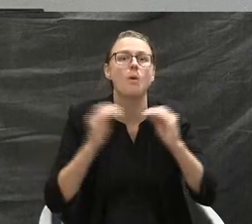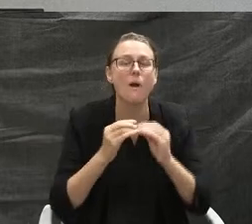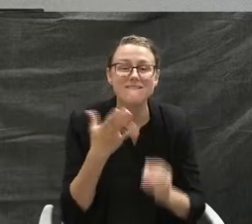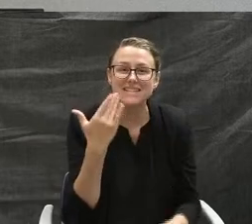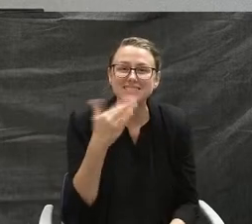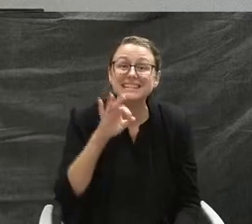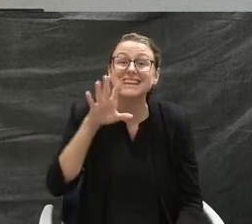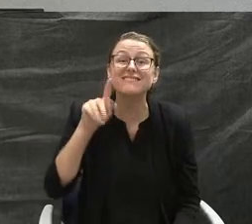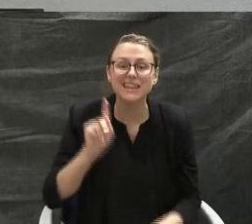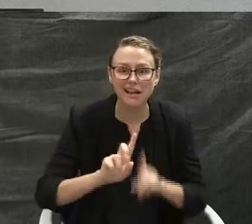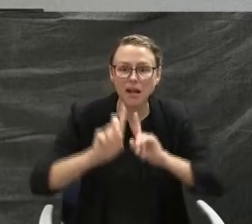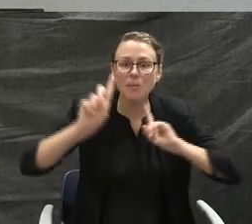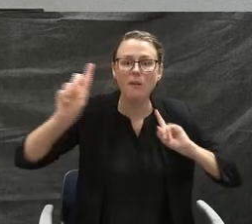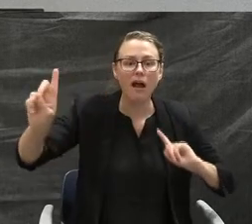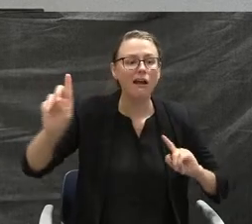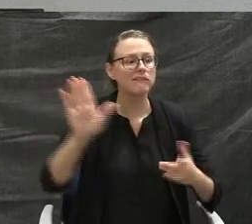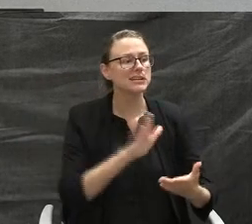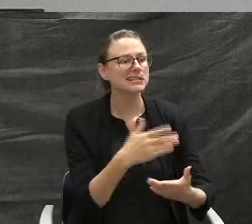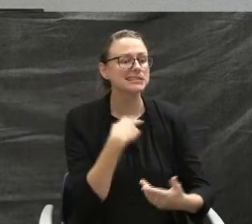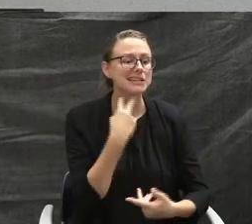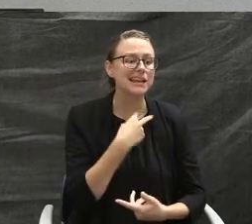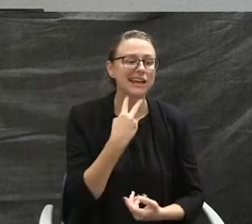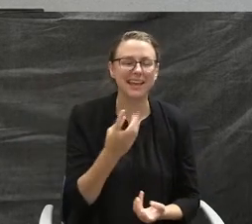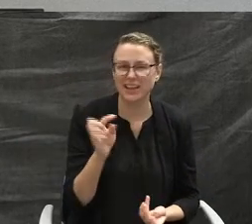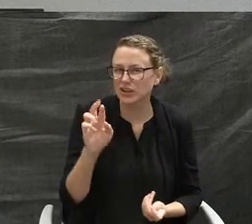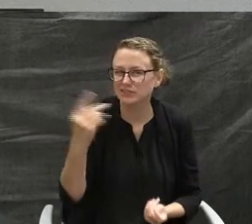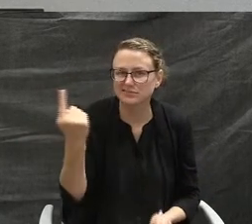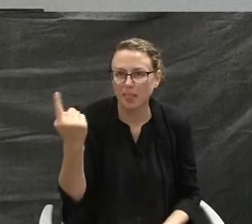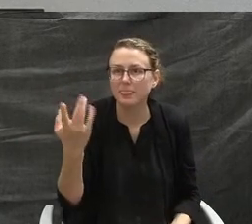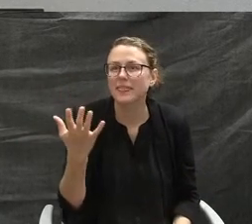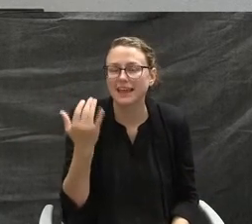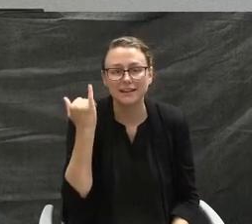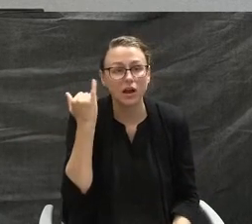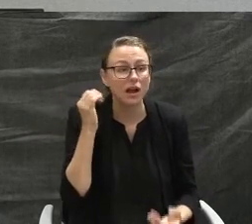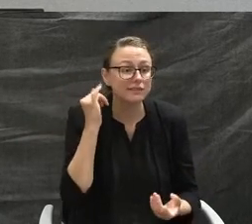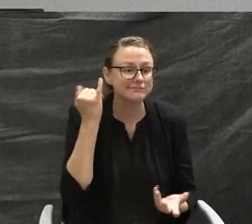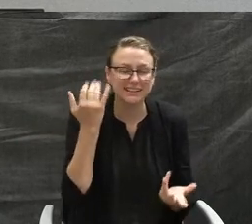apart. To be sure that it safe, and particularly for not wearing masks when they sing.